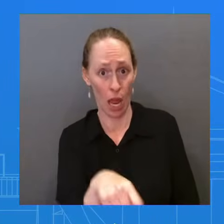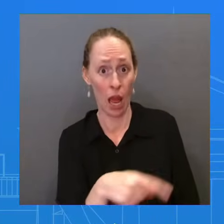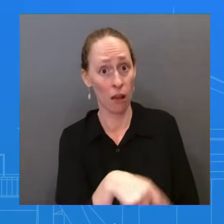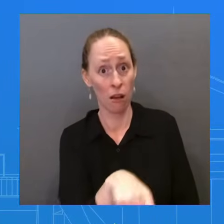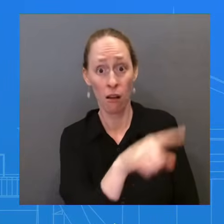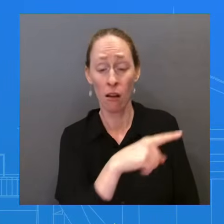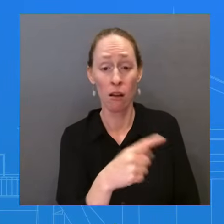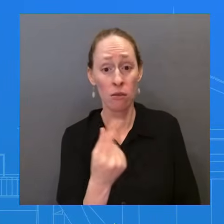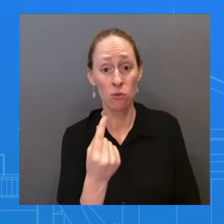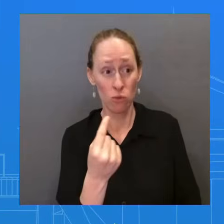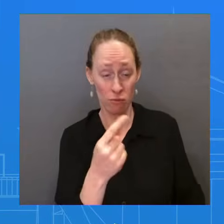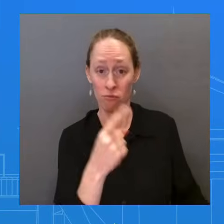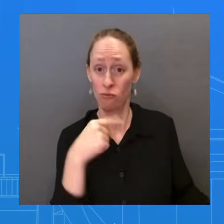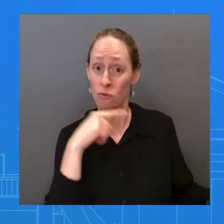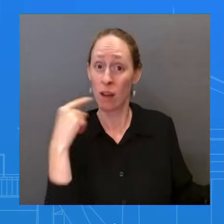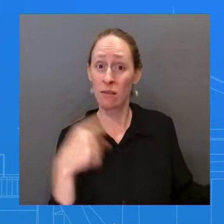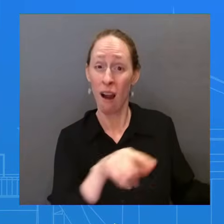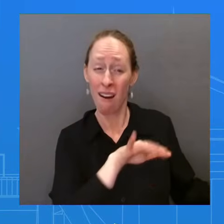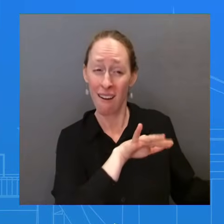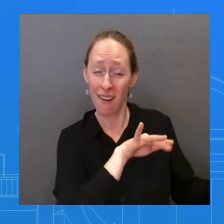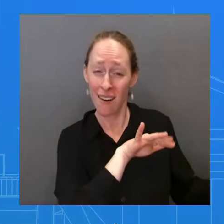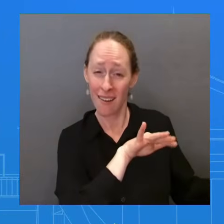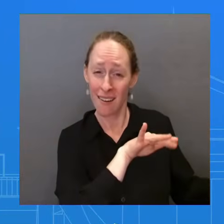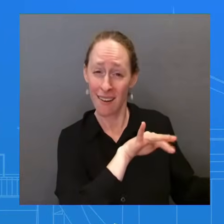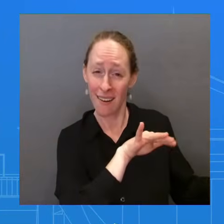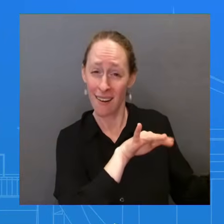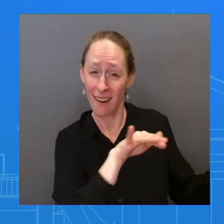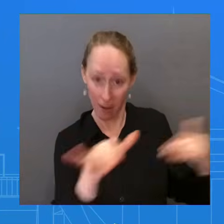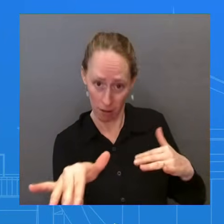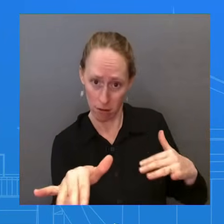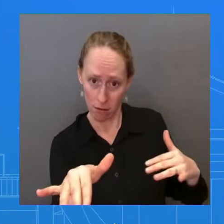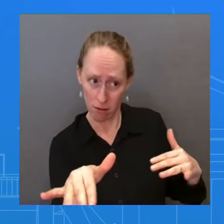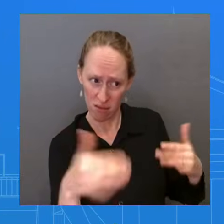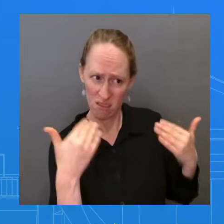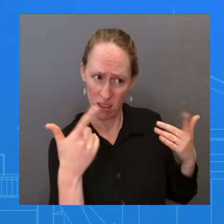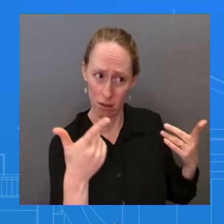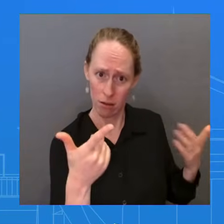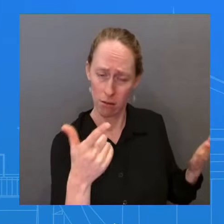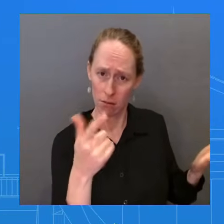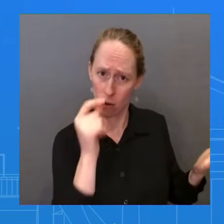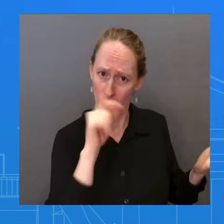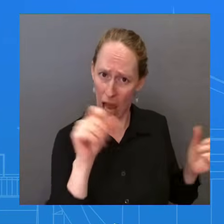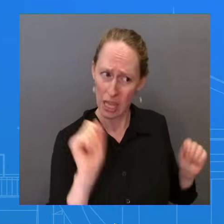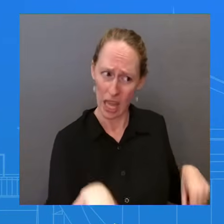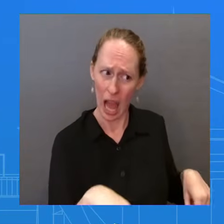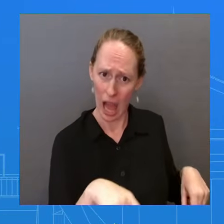We don't tell them, you know, where not to strike. We don't tell them how to conduct their operations.